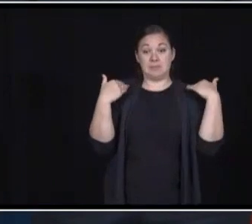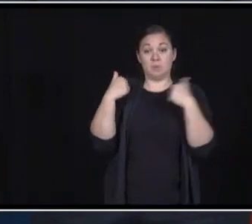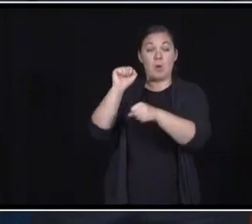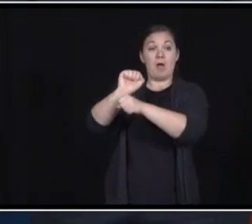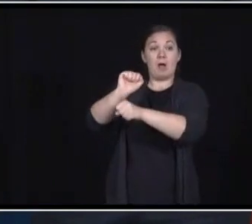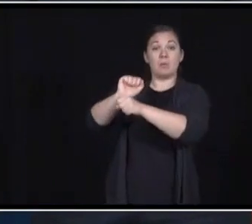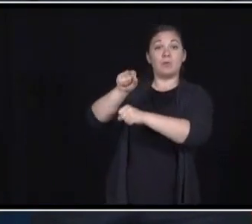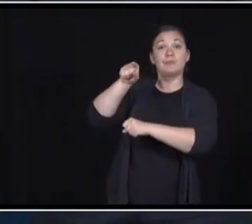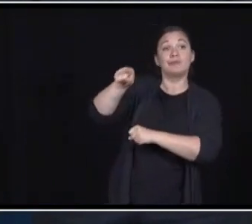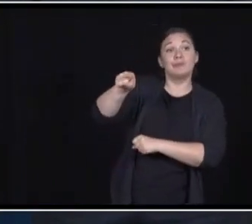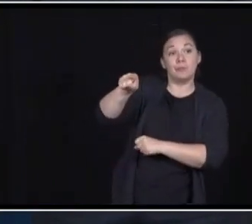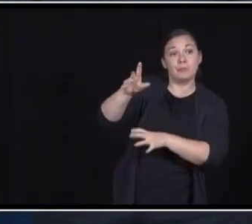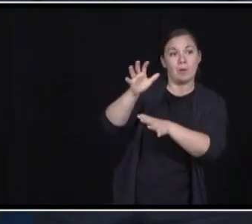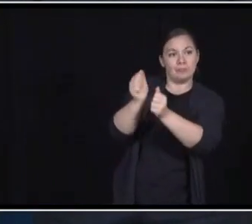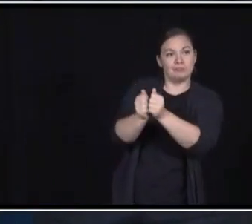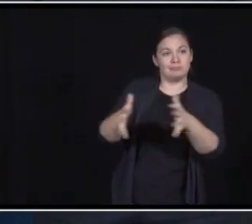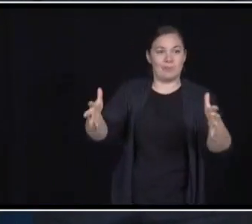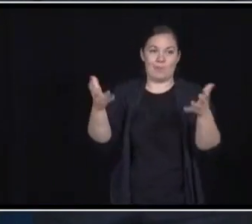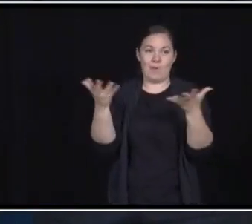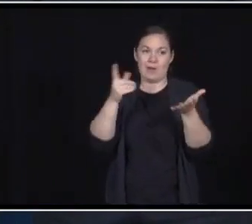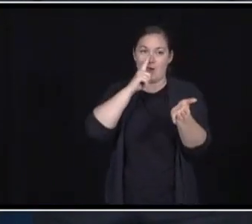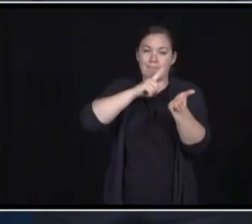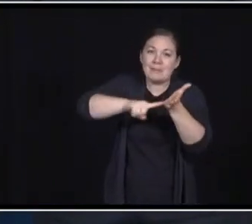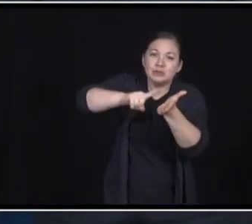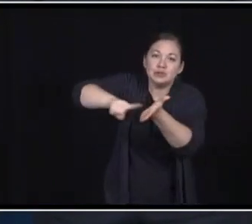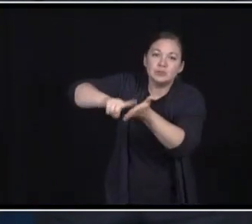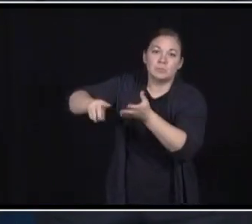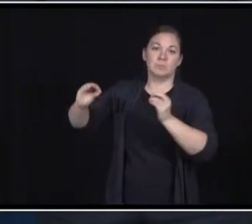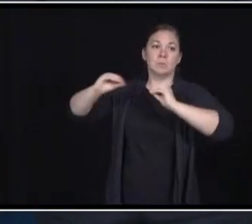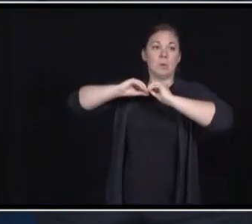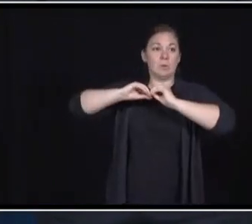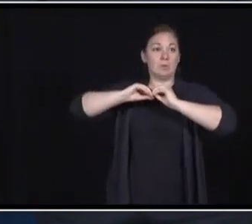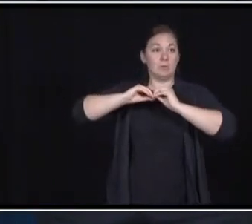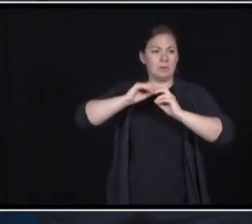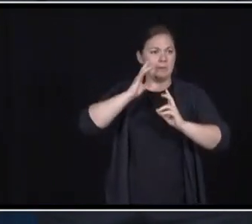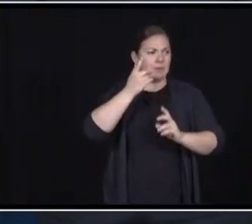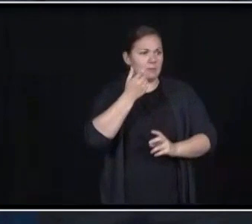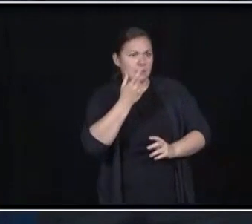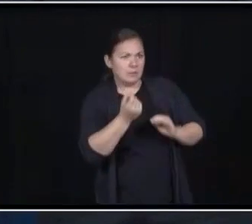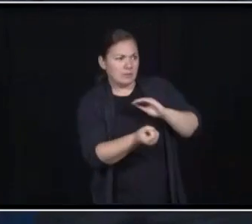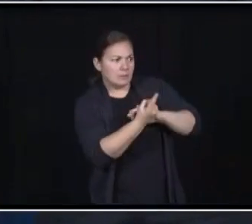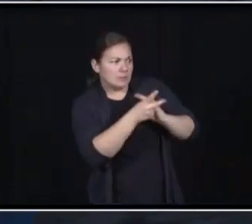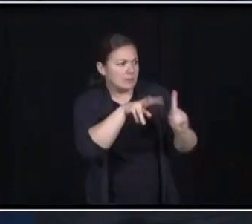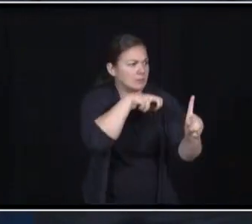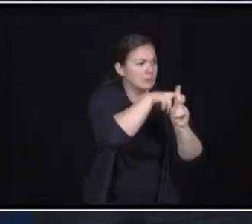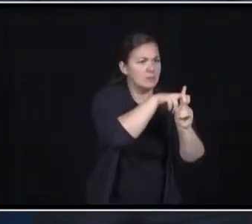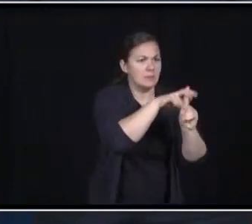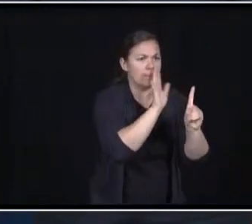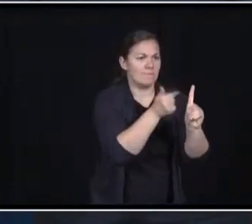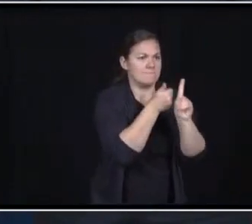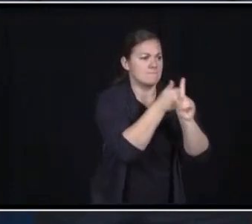We need more evidence. We cannot just a few. We have asked the Minister of labour to